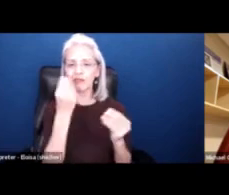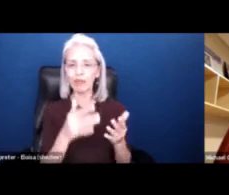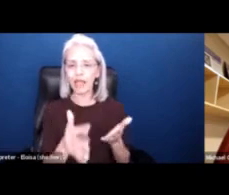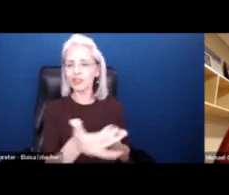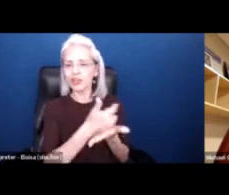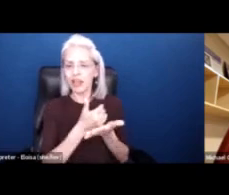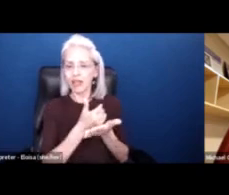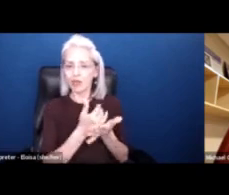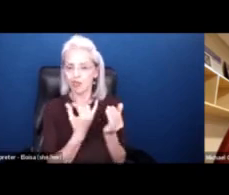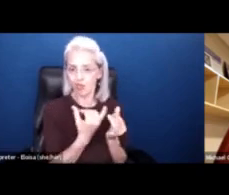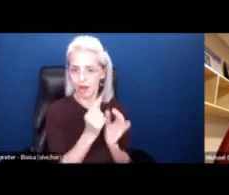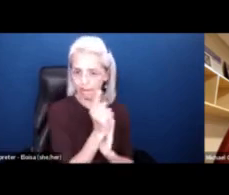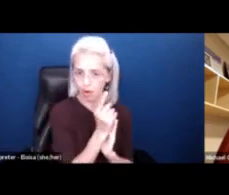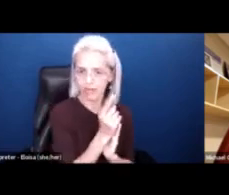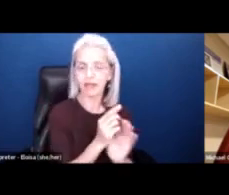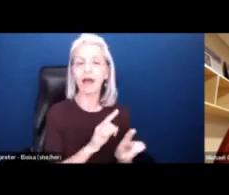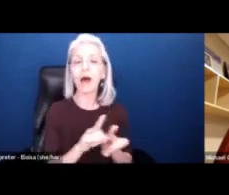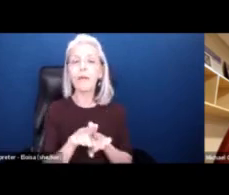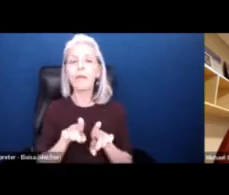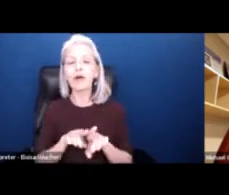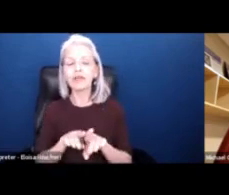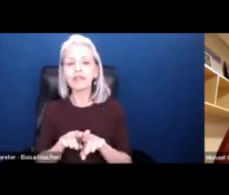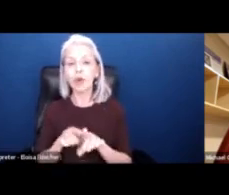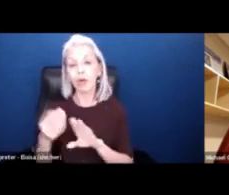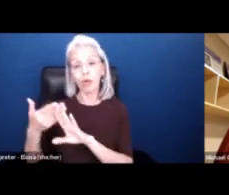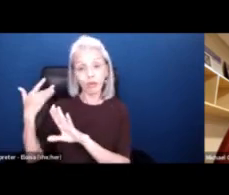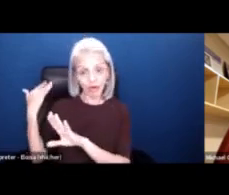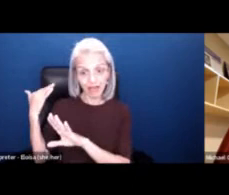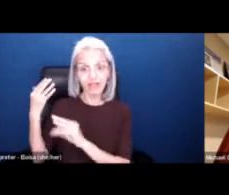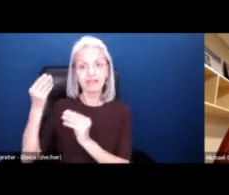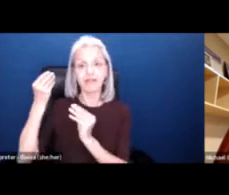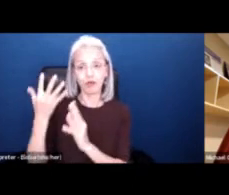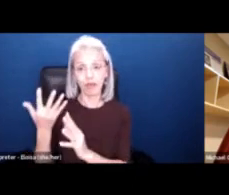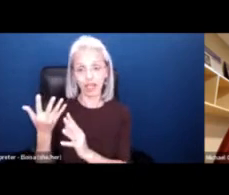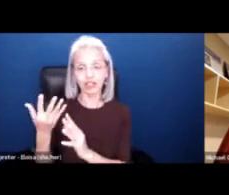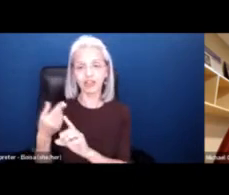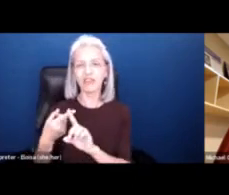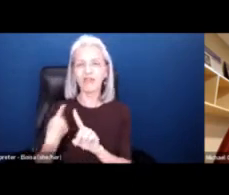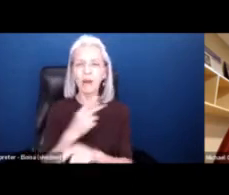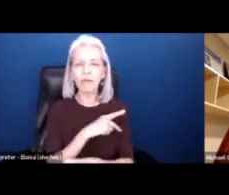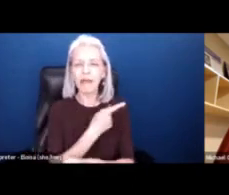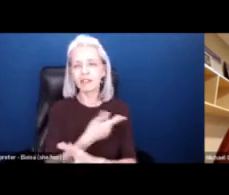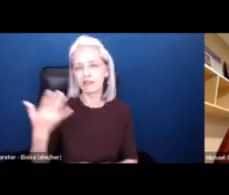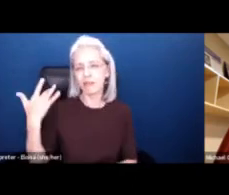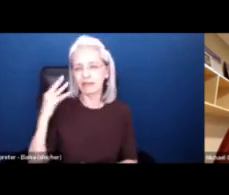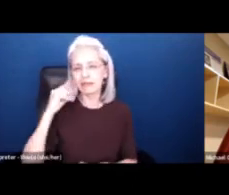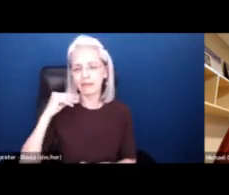moment, but also previous information from the patient's past. And also considering